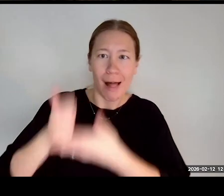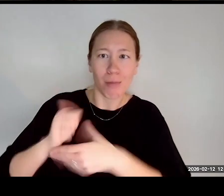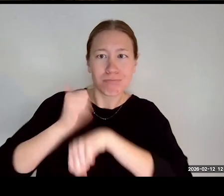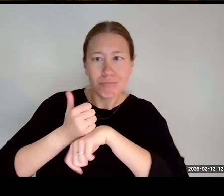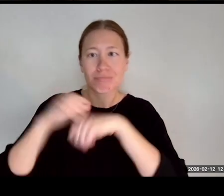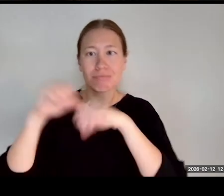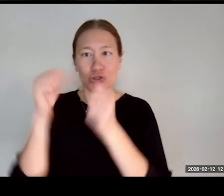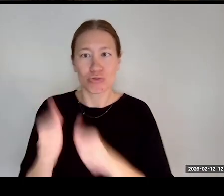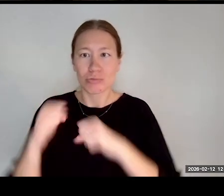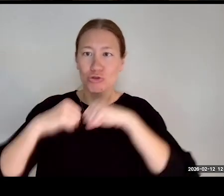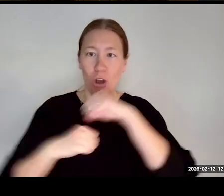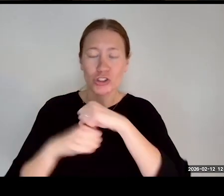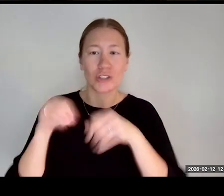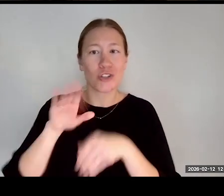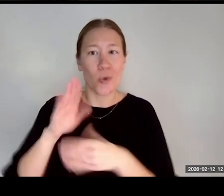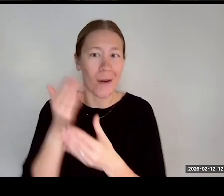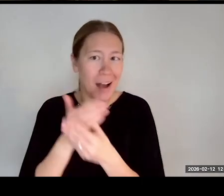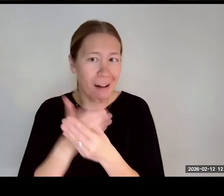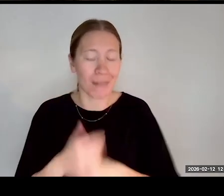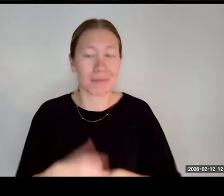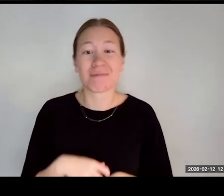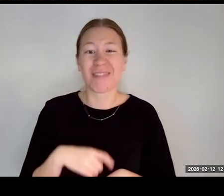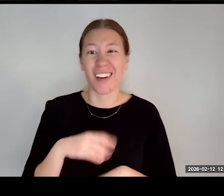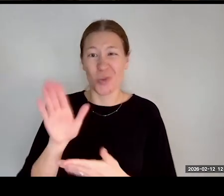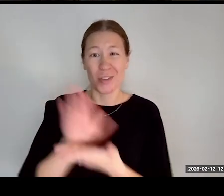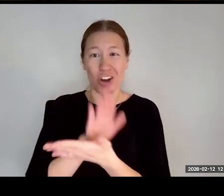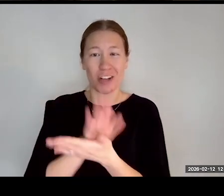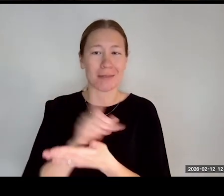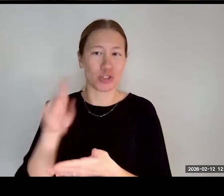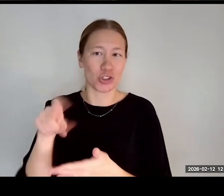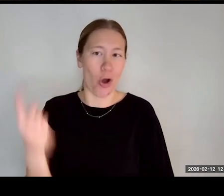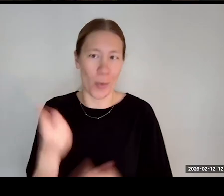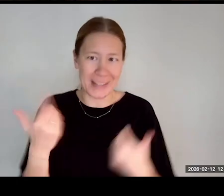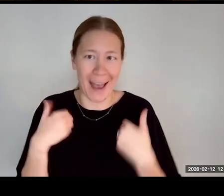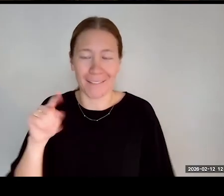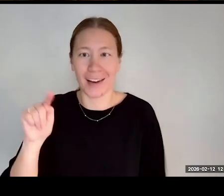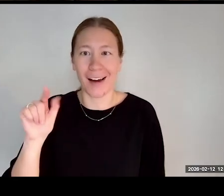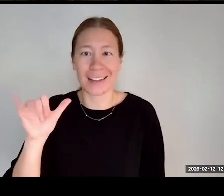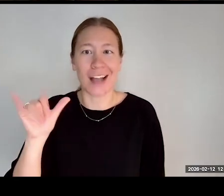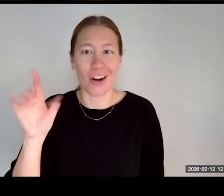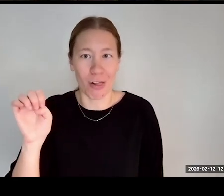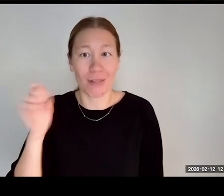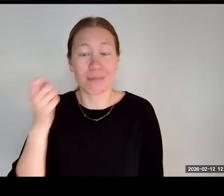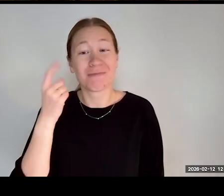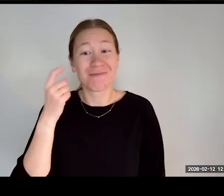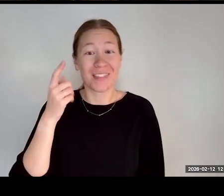Our document will always, or should always, have a title. However, we wanna make sure that we are not assigning a title